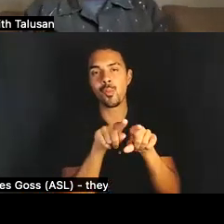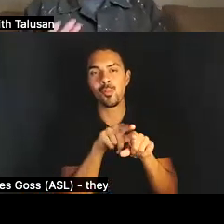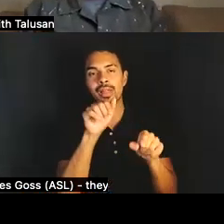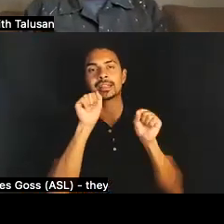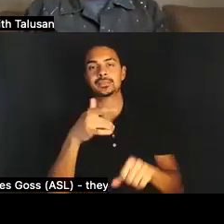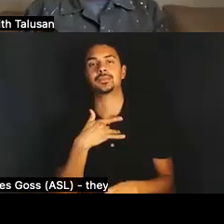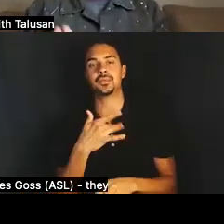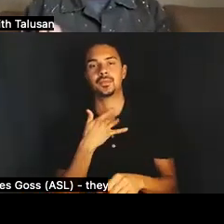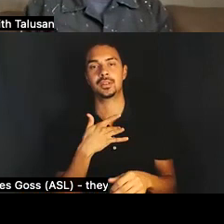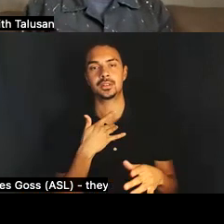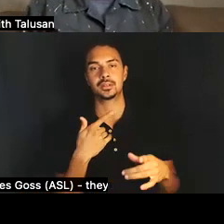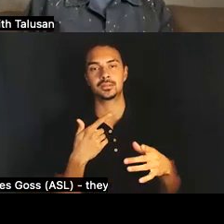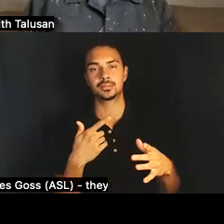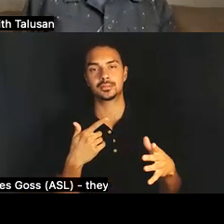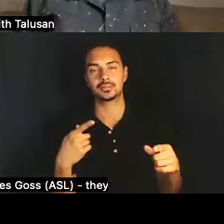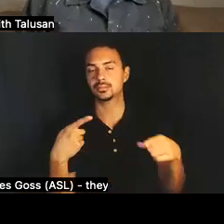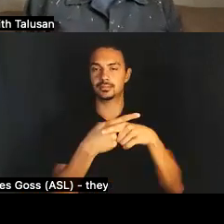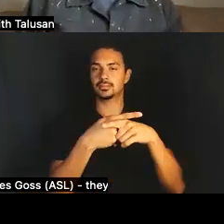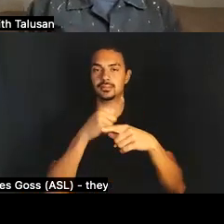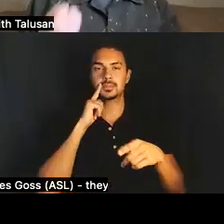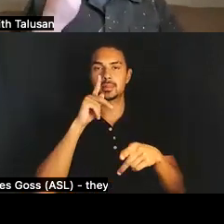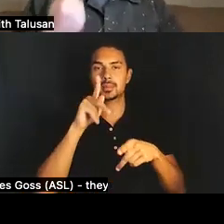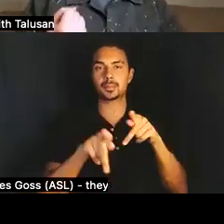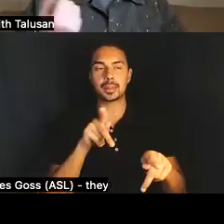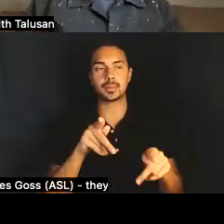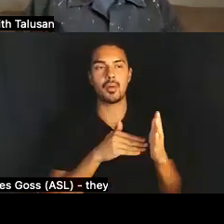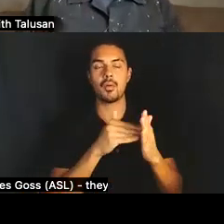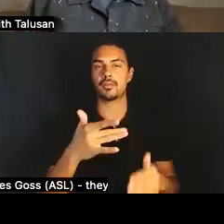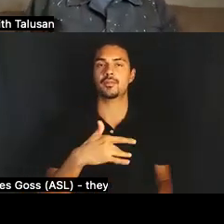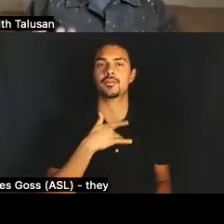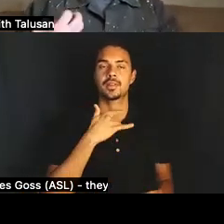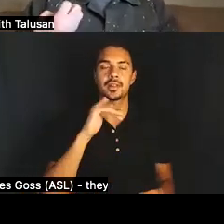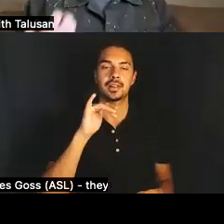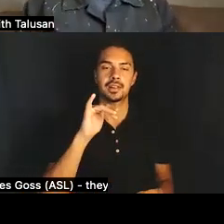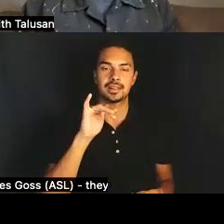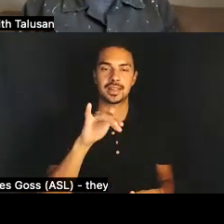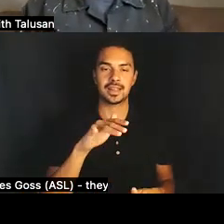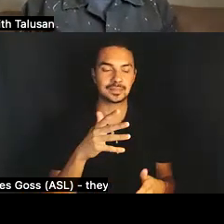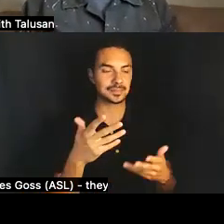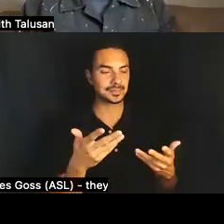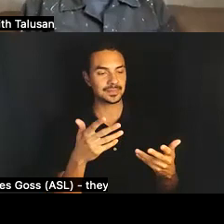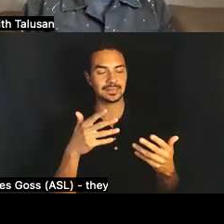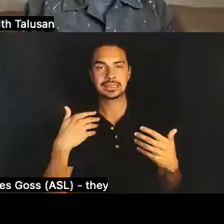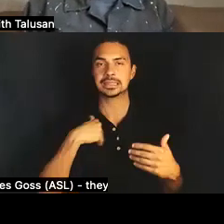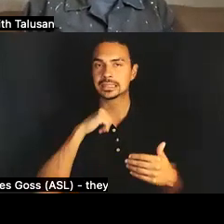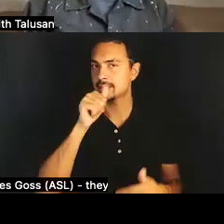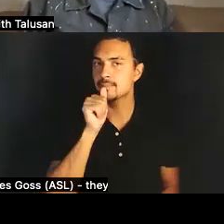have. And also it can feel counterproductive because people often feel that sort of impatience or